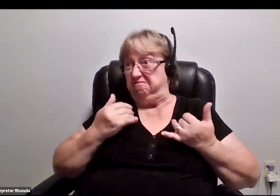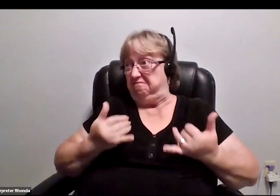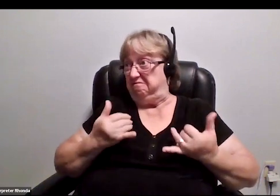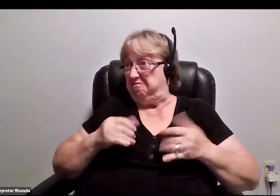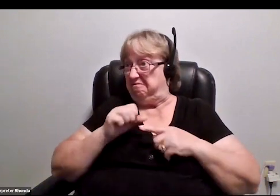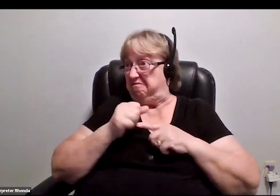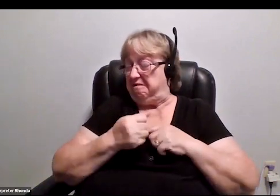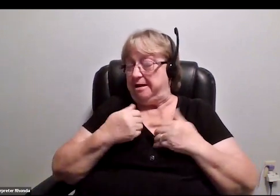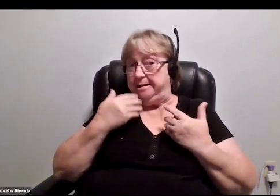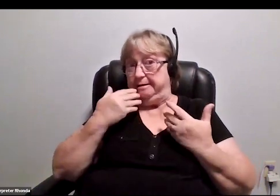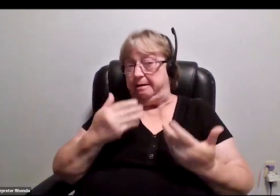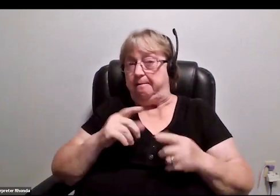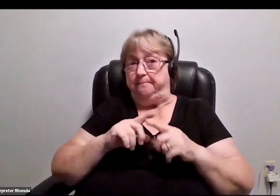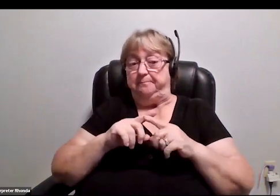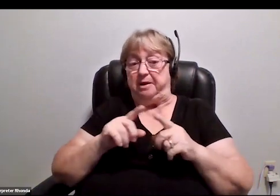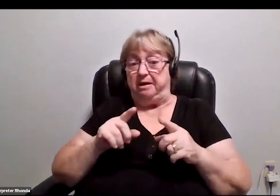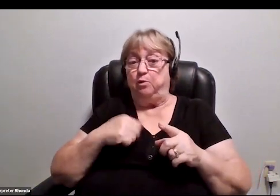but we will look into it.